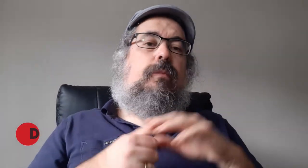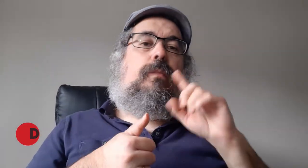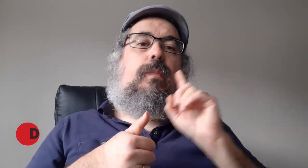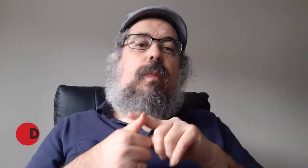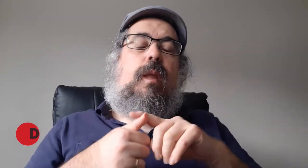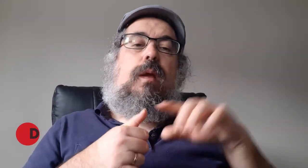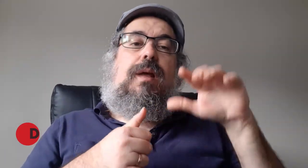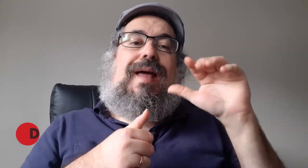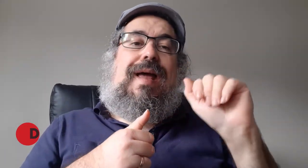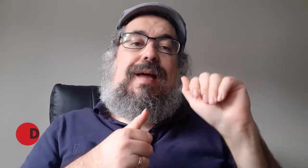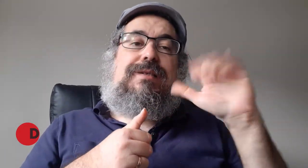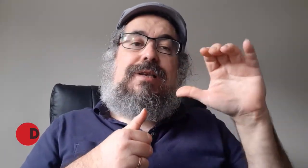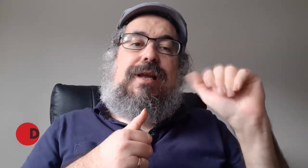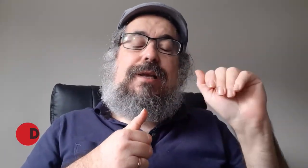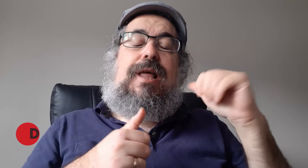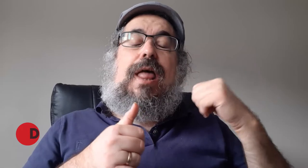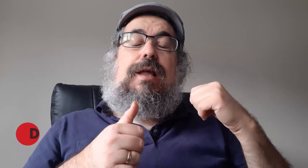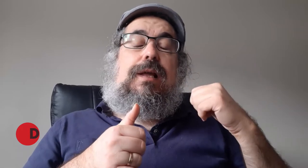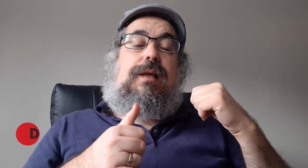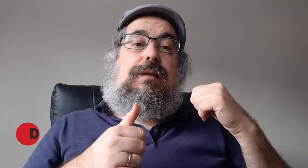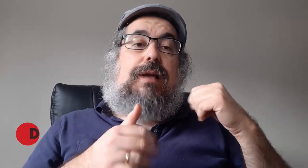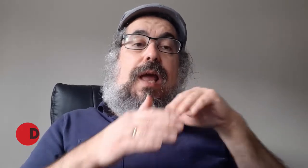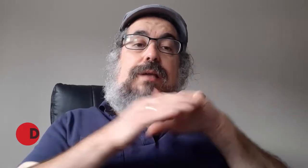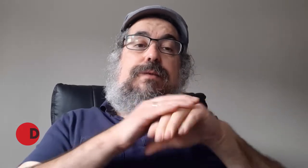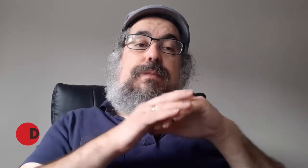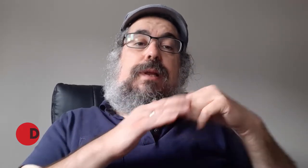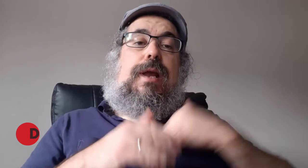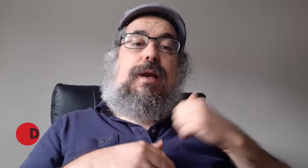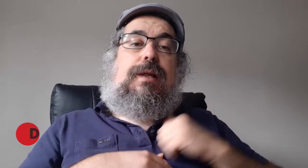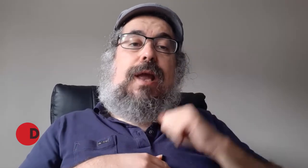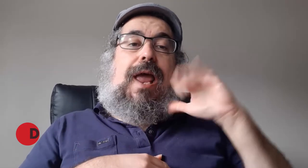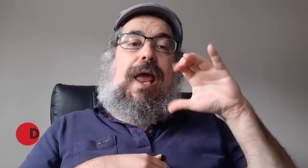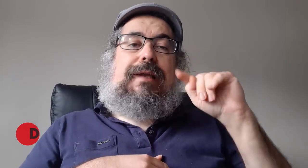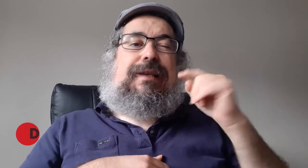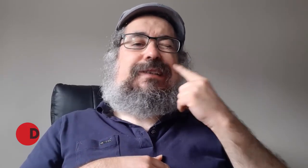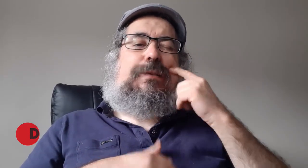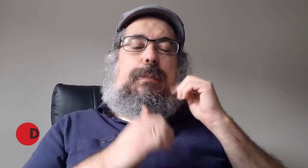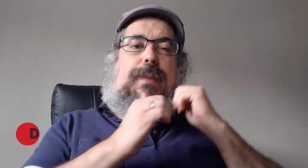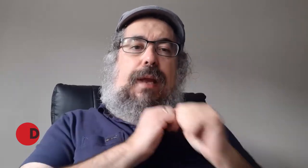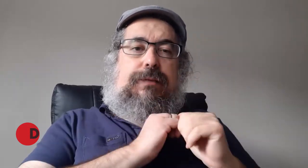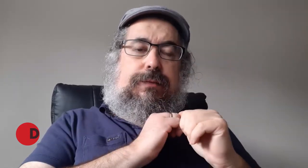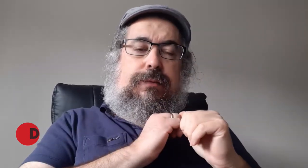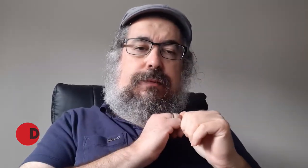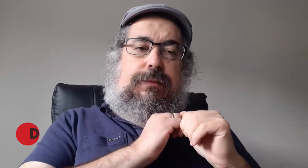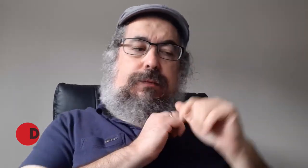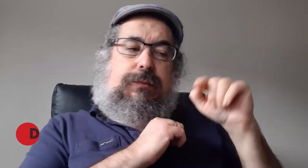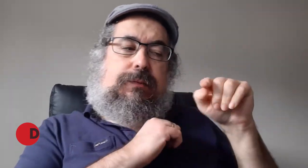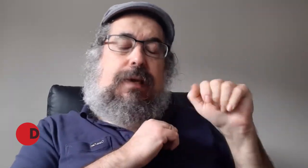ACA - Accessible Canada Act - had passed.